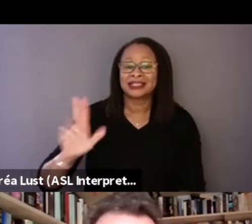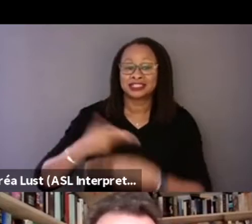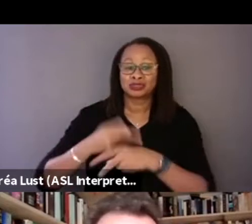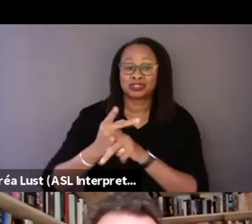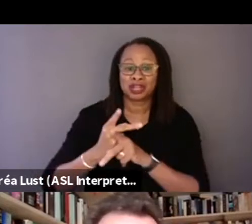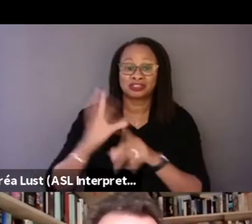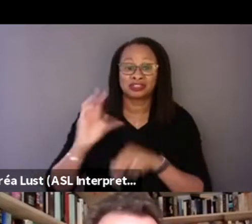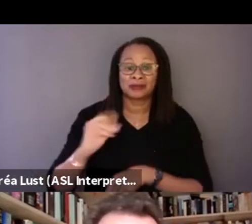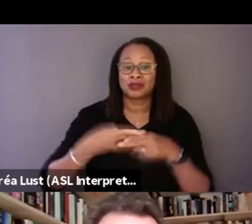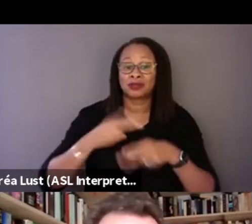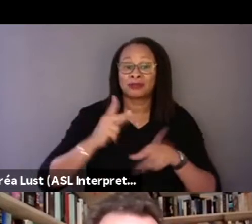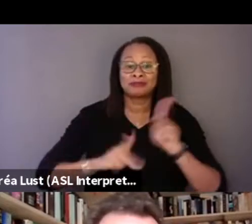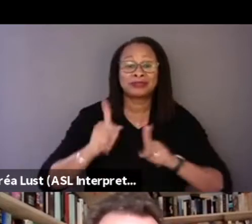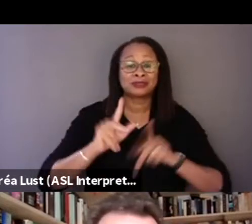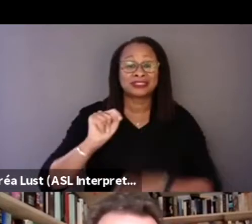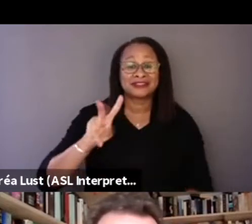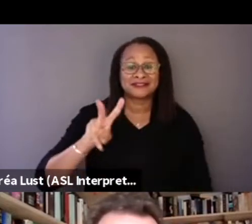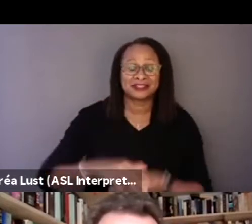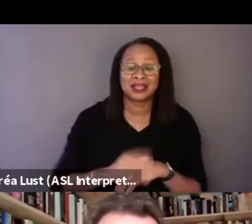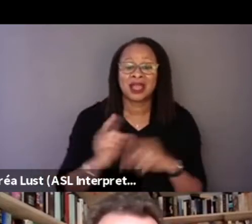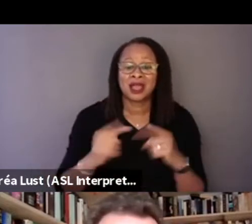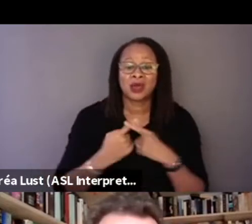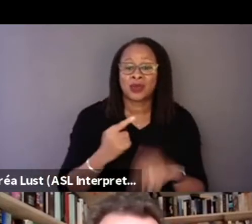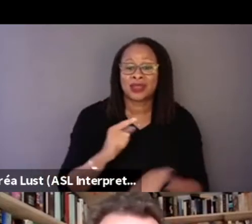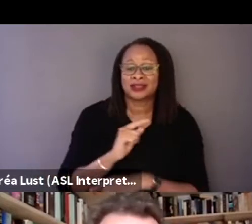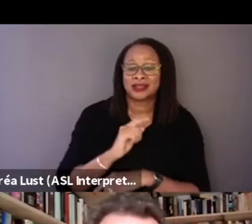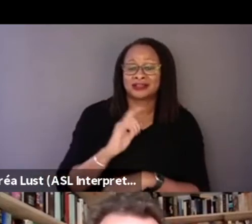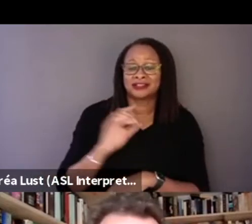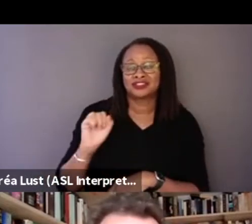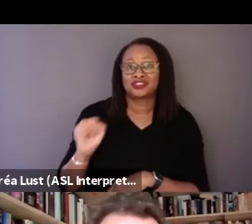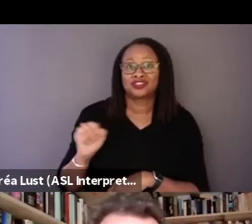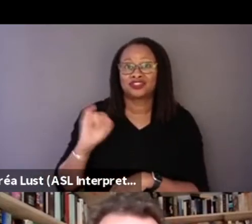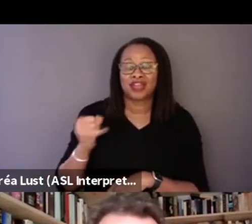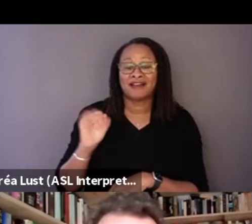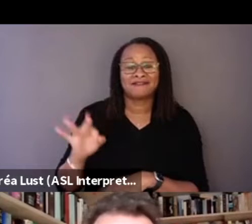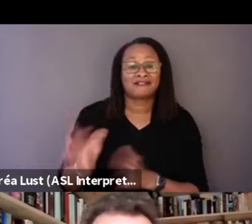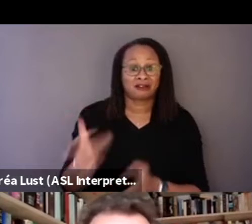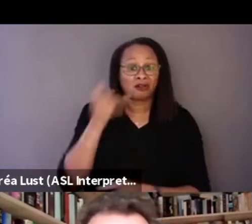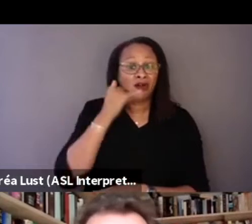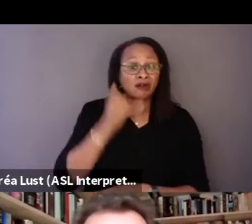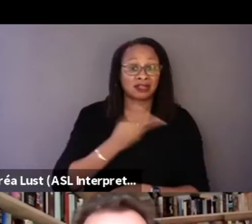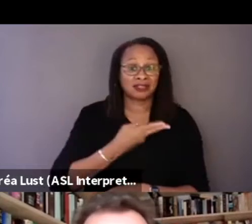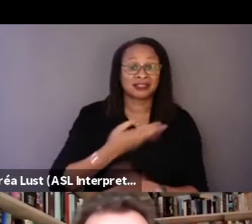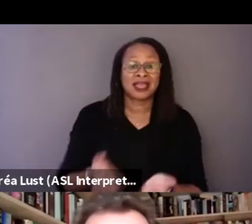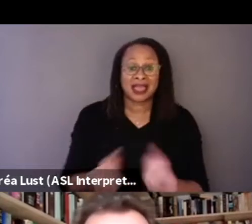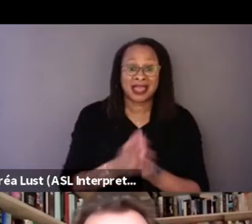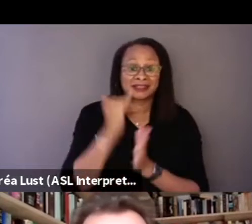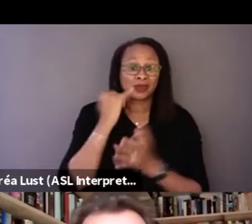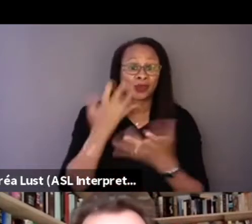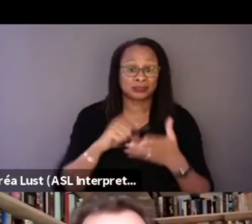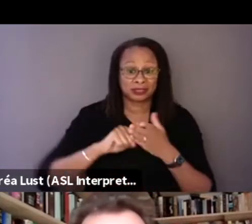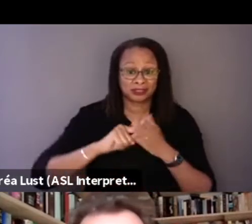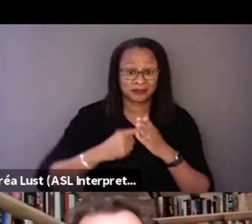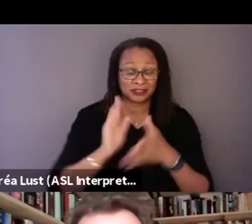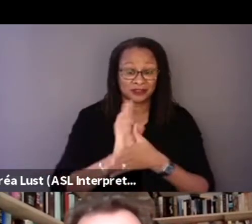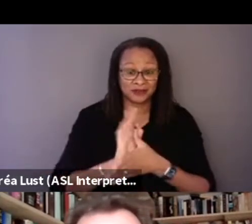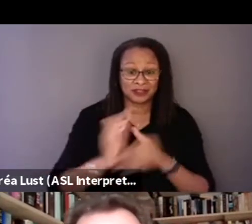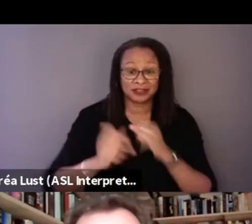when Liz Jaffe initially gave us the call asking if we wanted to make this initial video to promote the Be A Hero campaign.